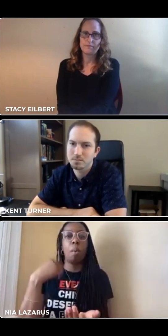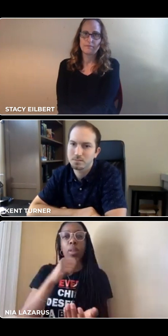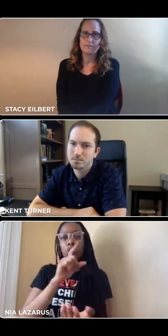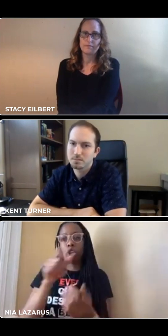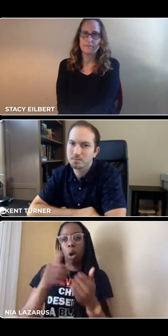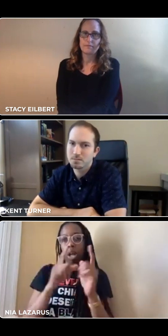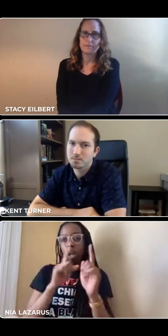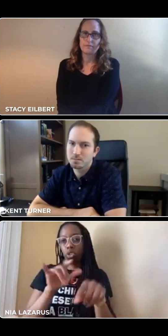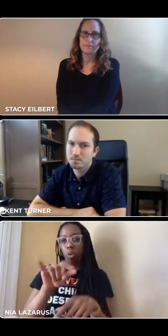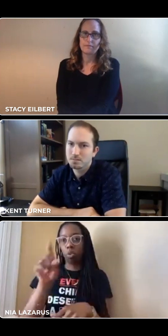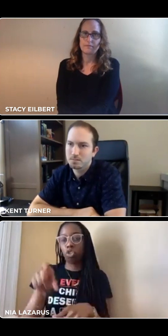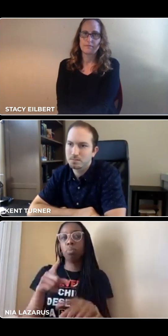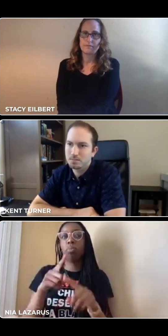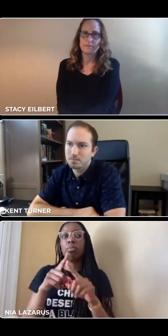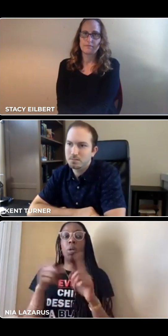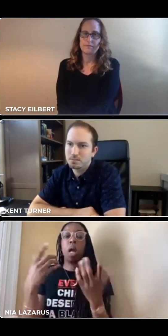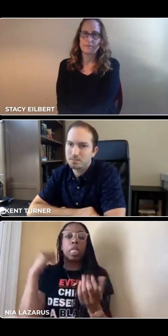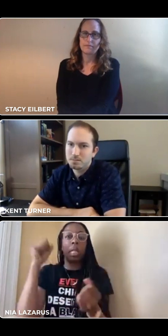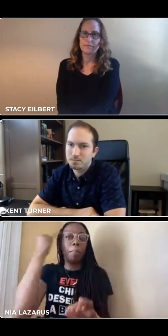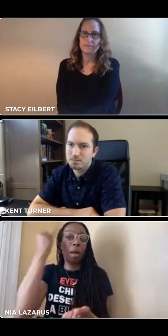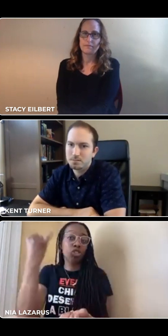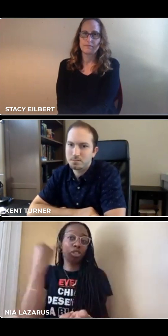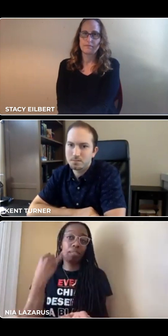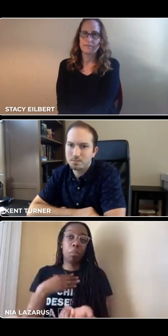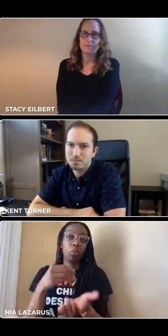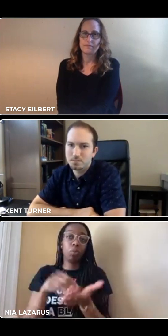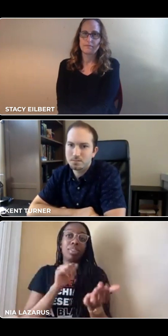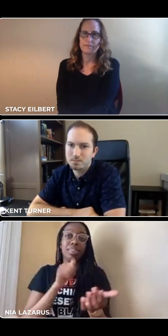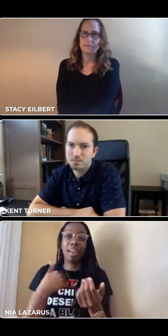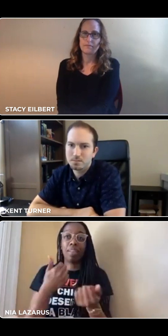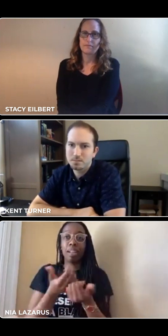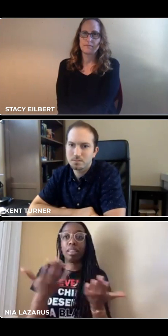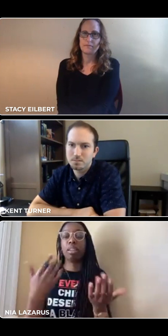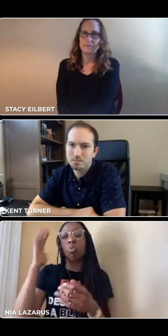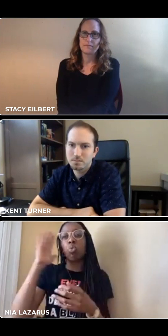I don't have any students that don't have access to the Internet. I don't have a good